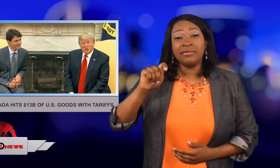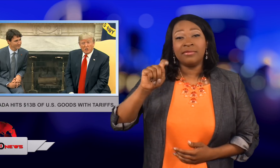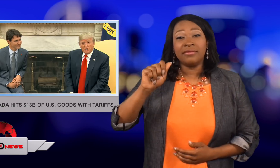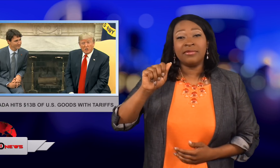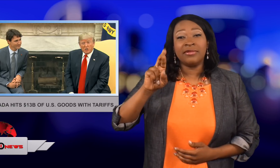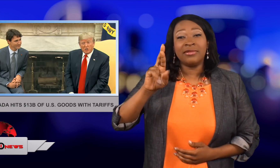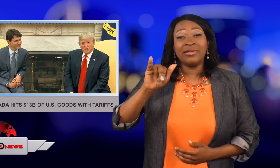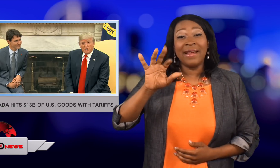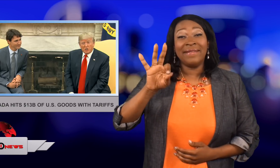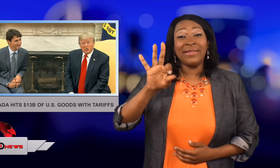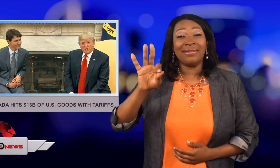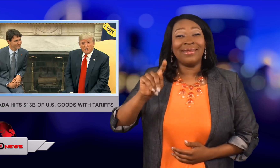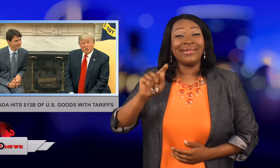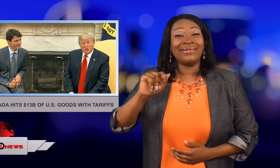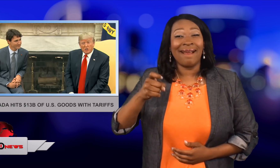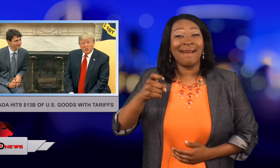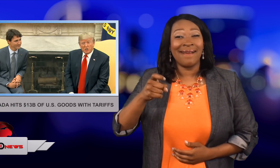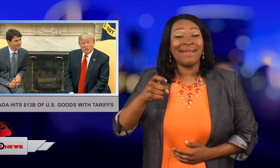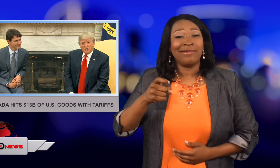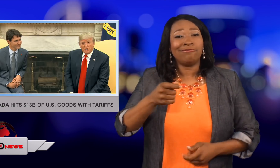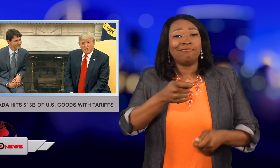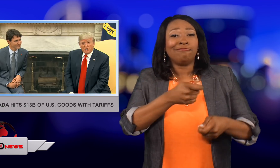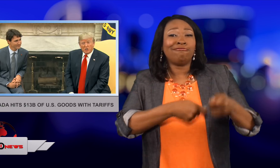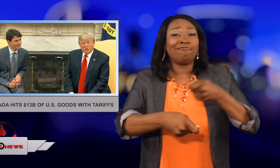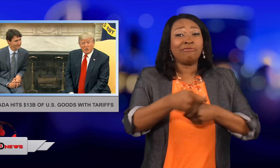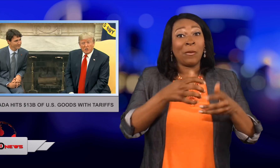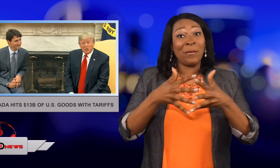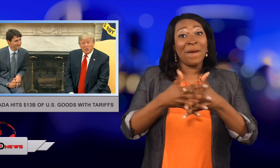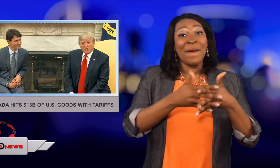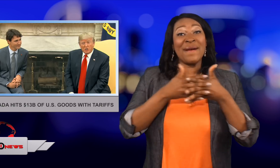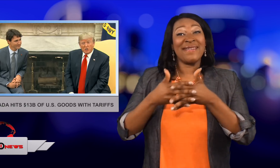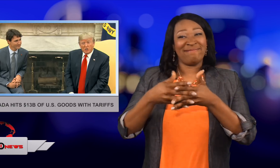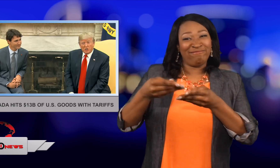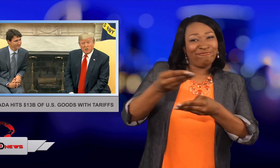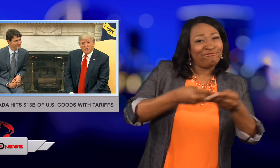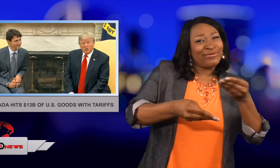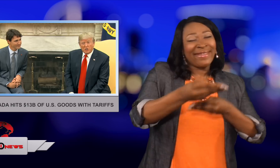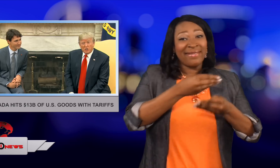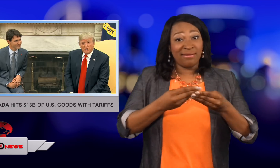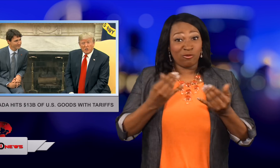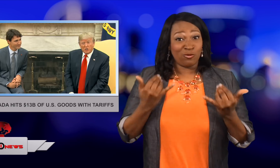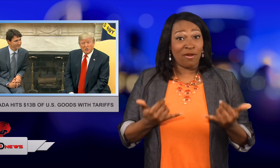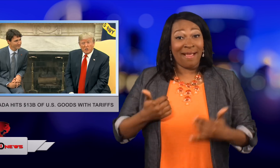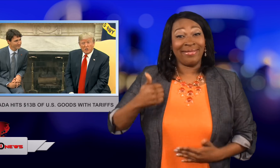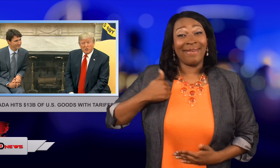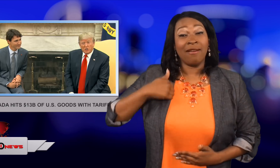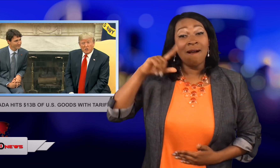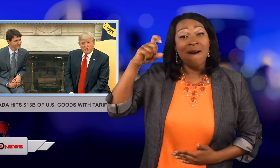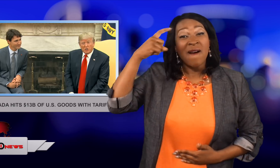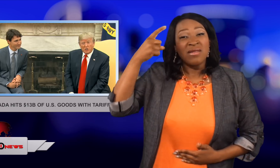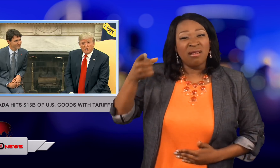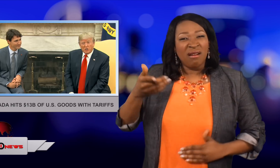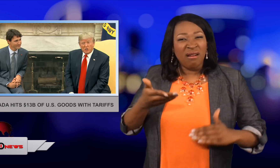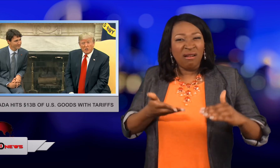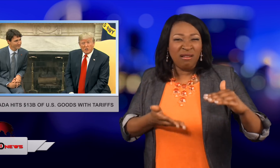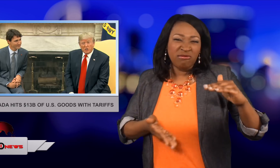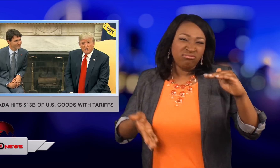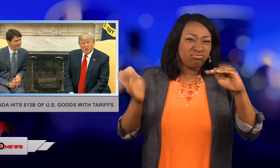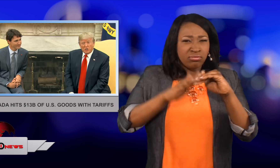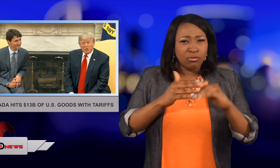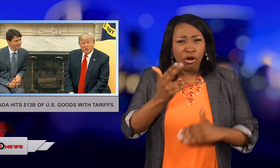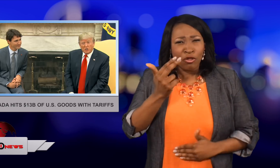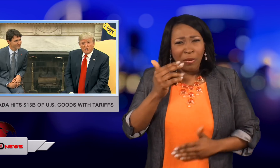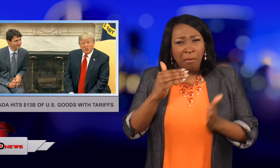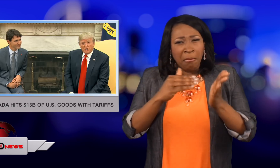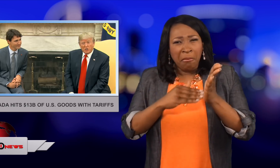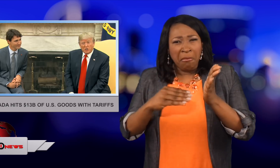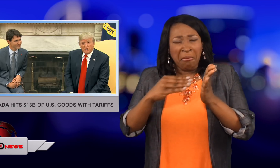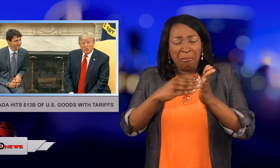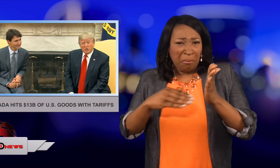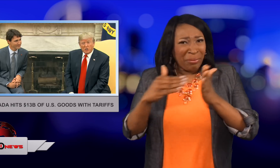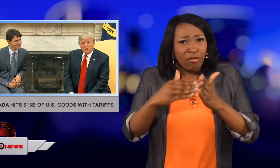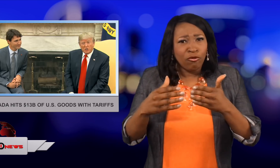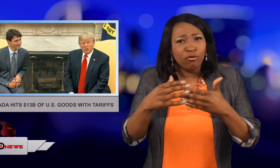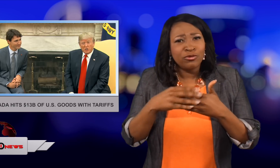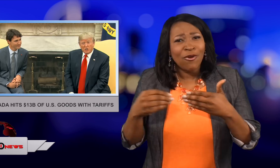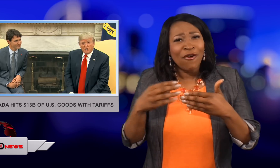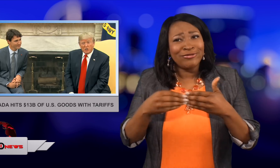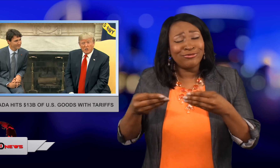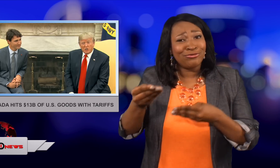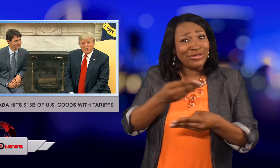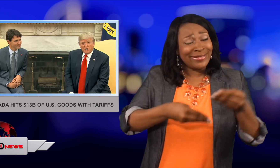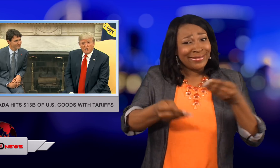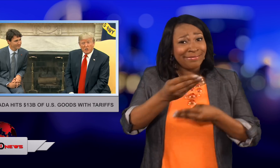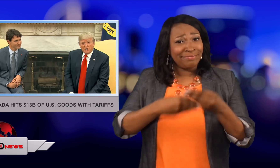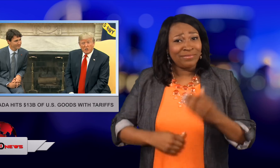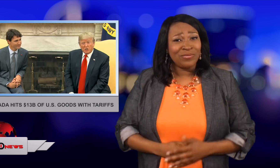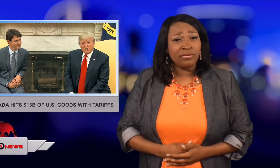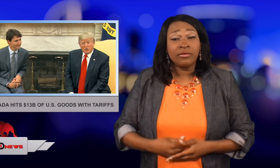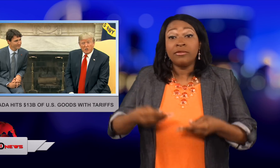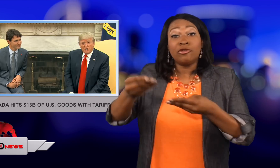Today the Canadian government imposed $13 billion in tariffs on American exports.